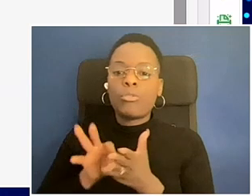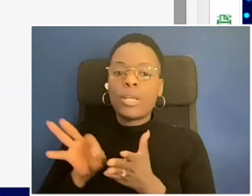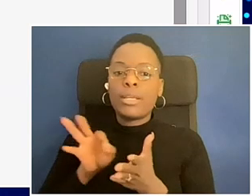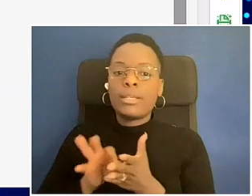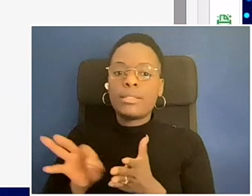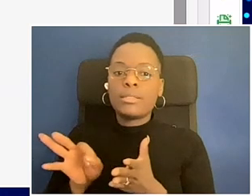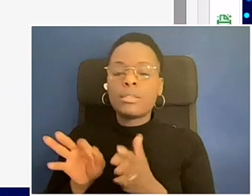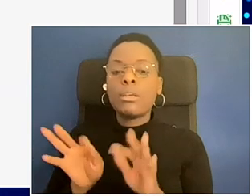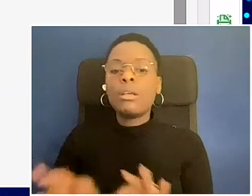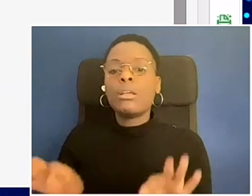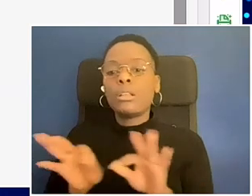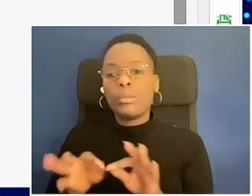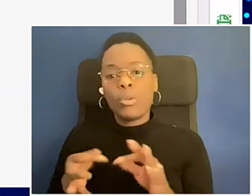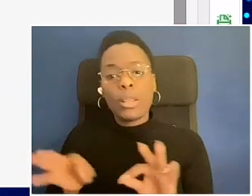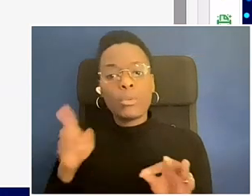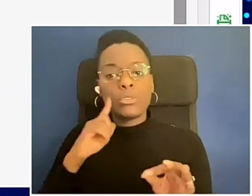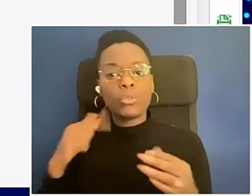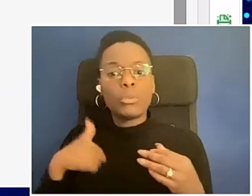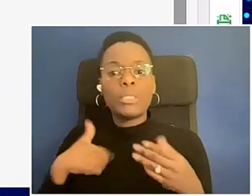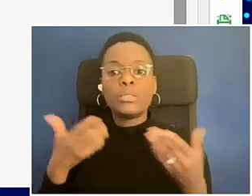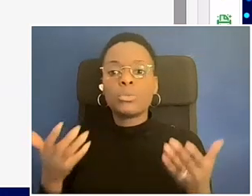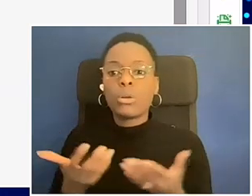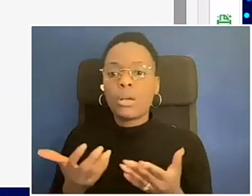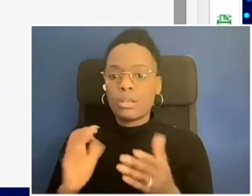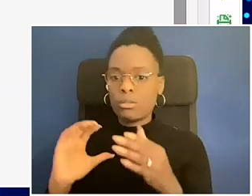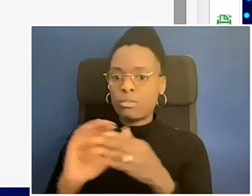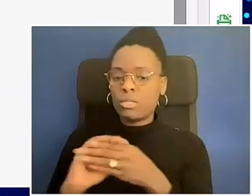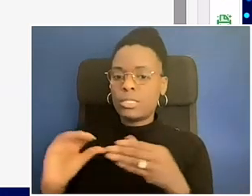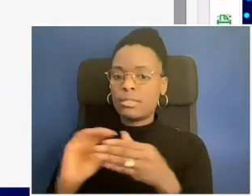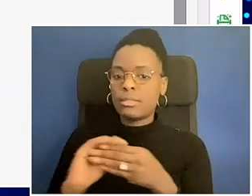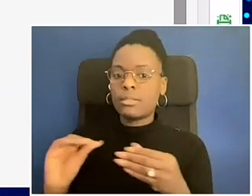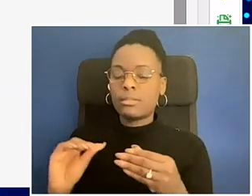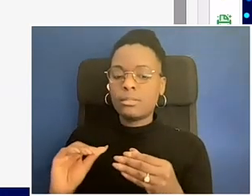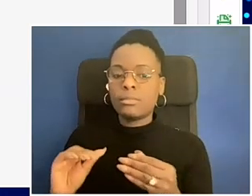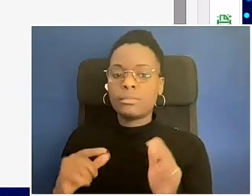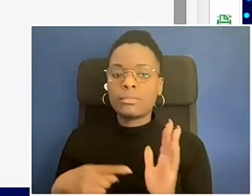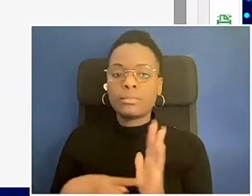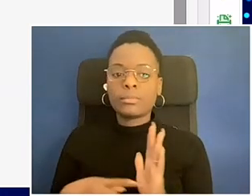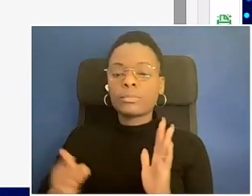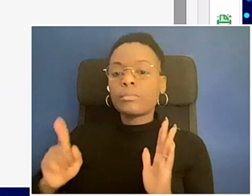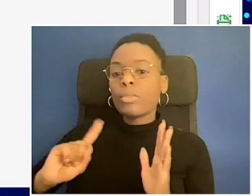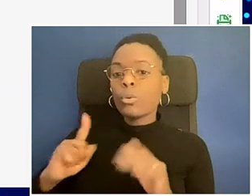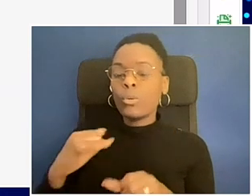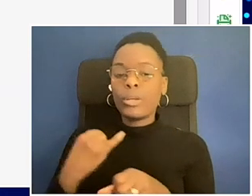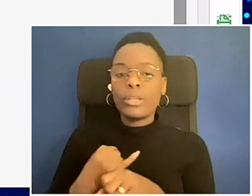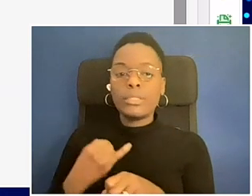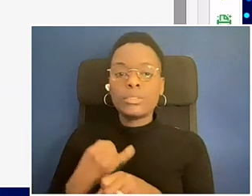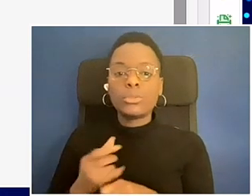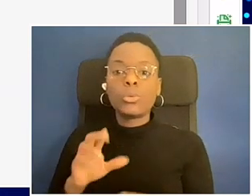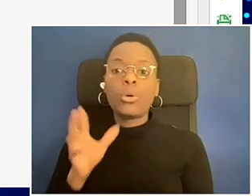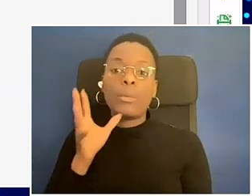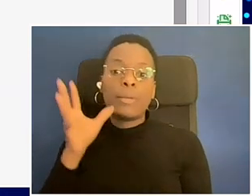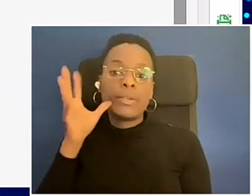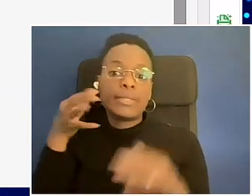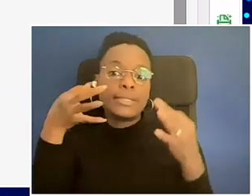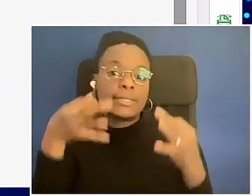where we say that where the institution or parent chooses to purchase those materials